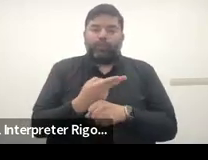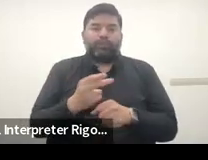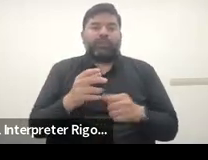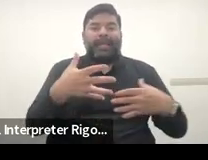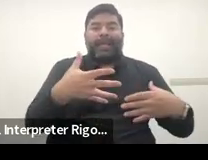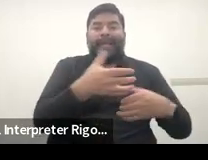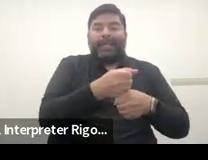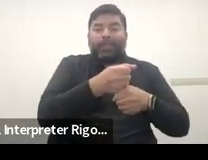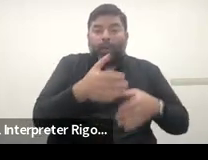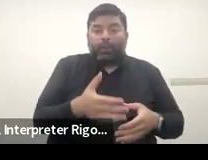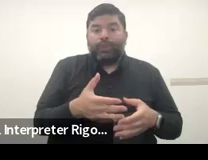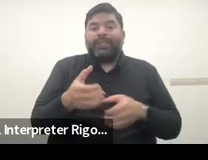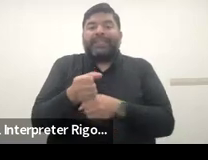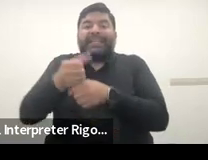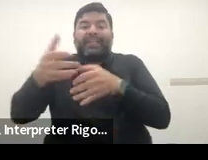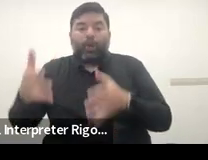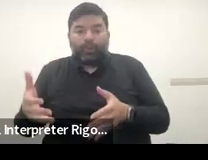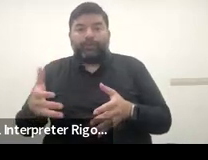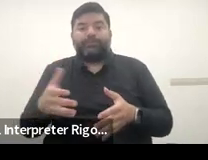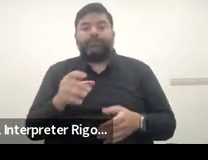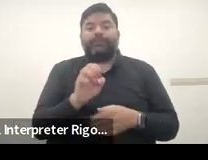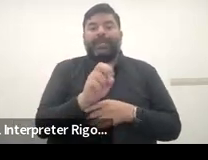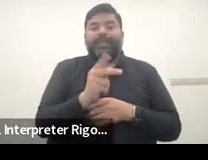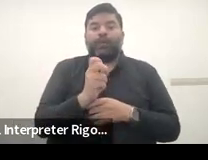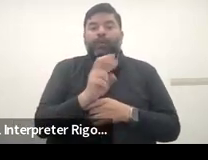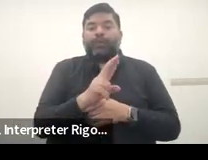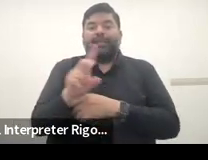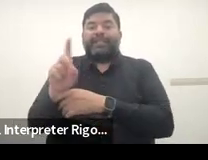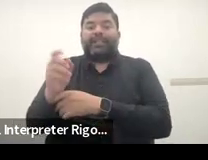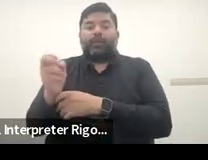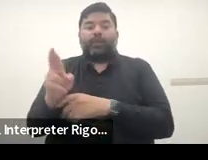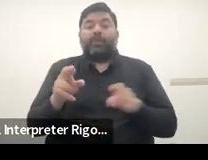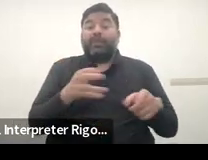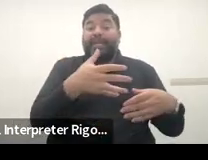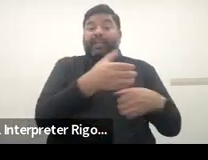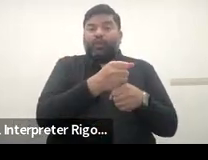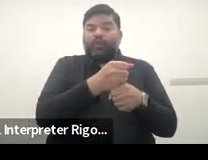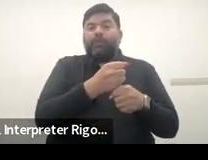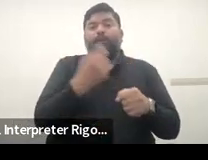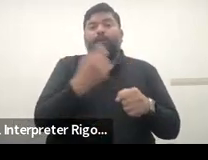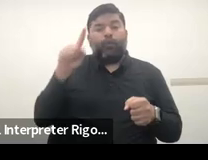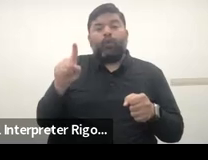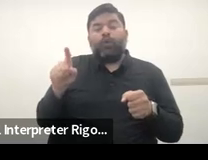sort of represent the video in a way that decoder can classify the sign. We use something